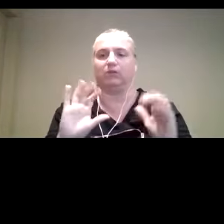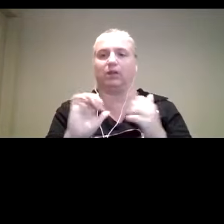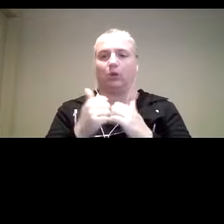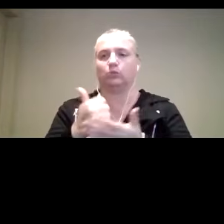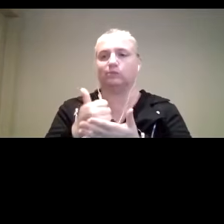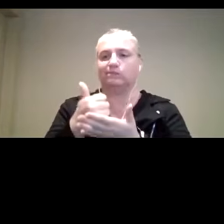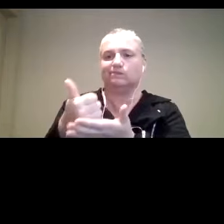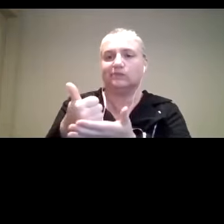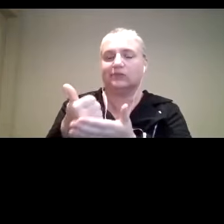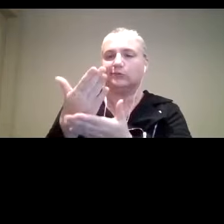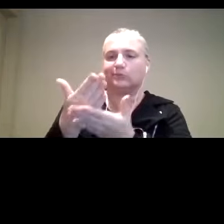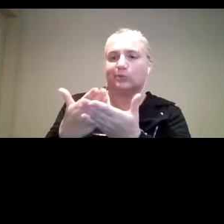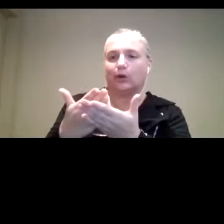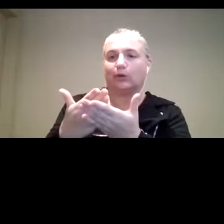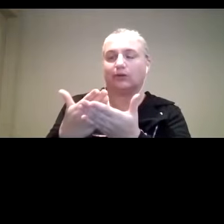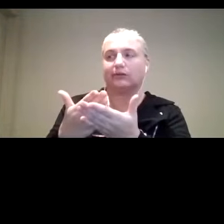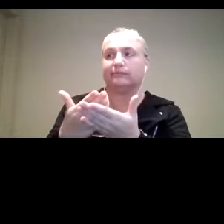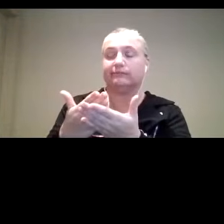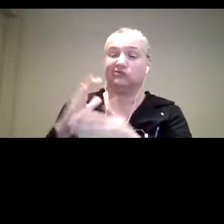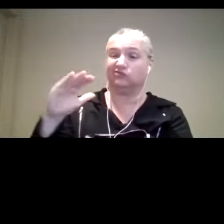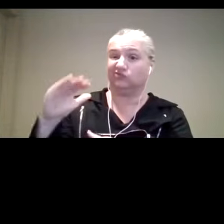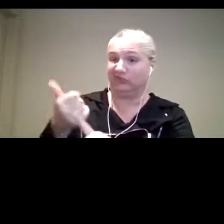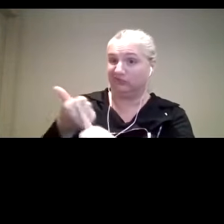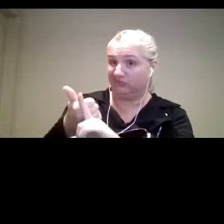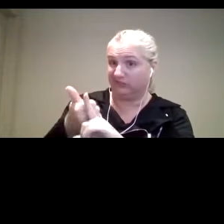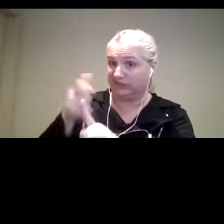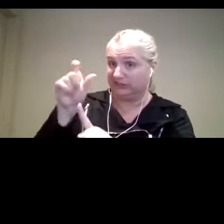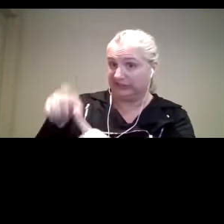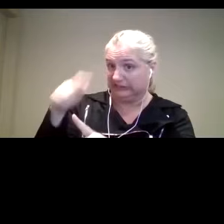How we determine does a child need mental health services within their IEP.